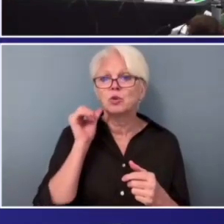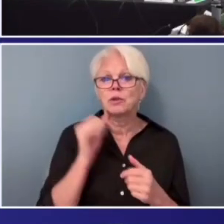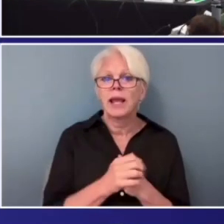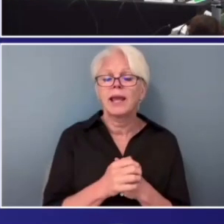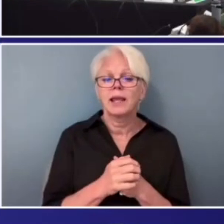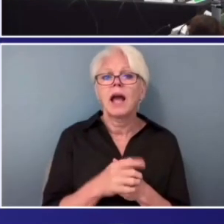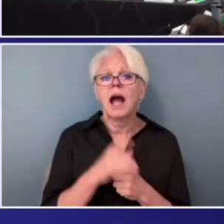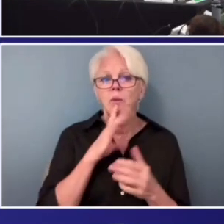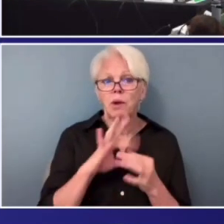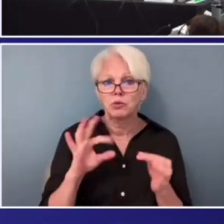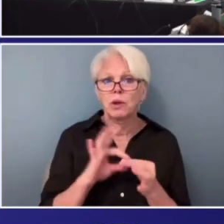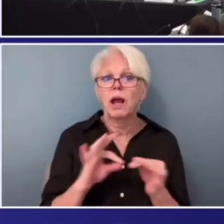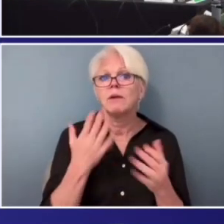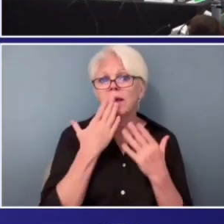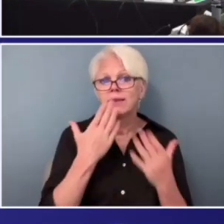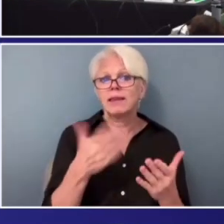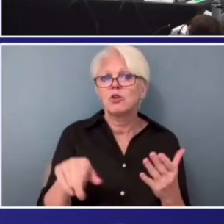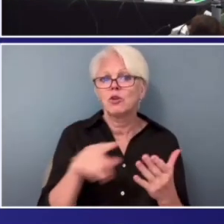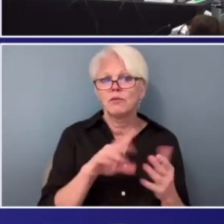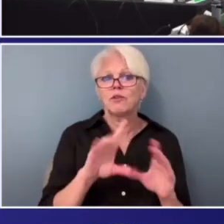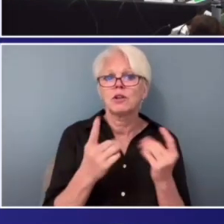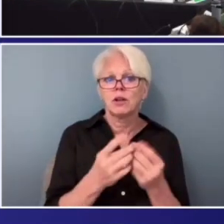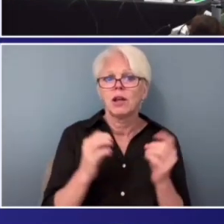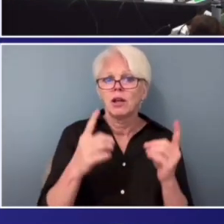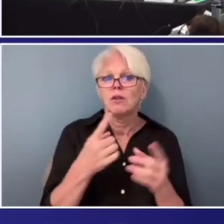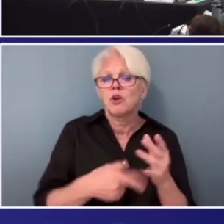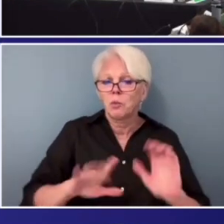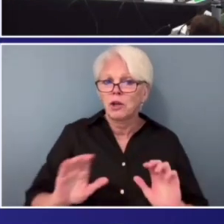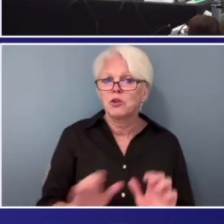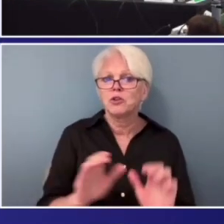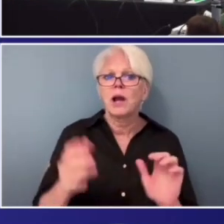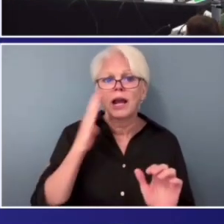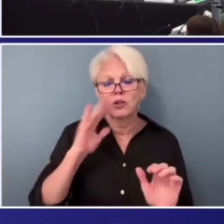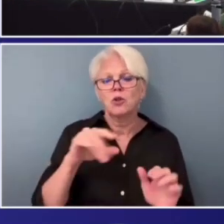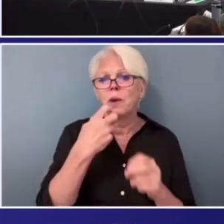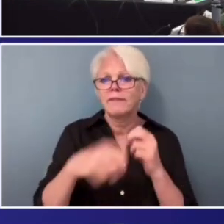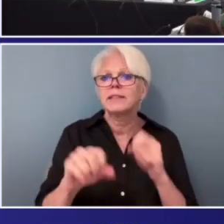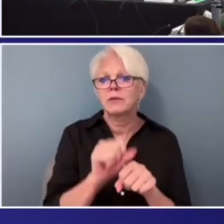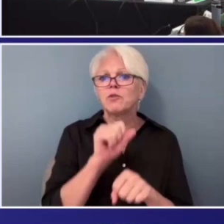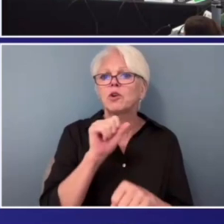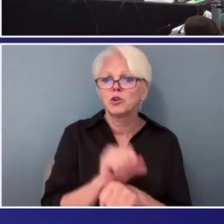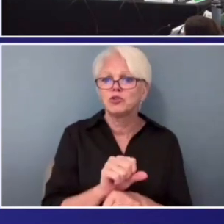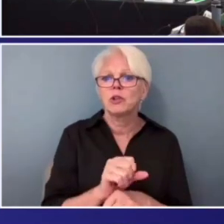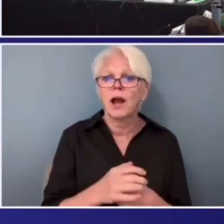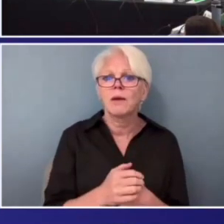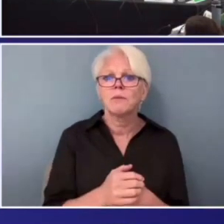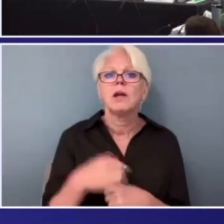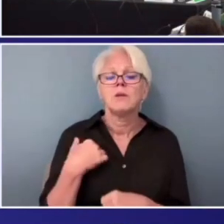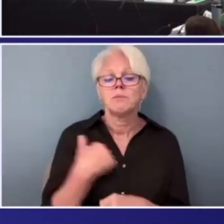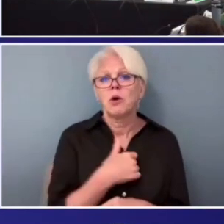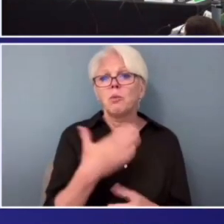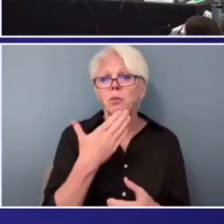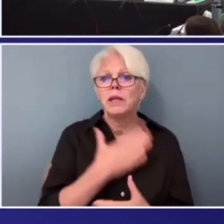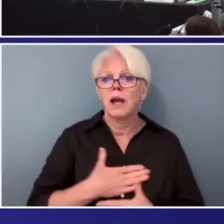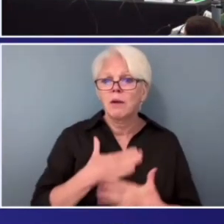Thank you all for the Department of Ed for what you're doing. I know you have a difficult job. But we appreciate it, and thank you for inviting us here. The